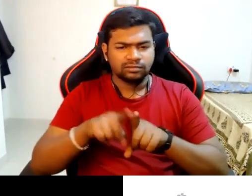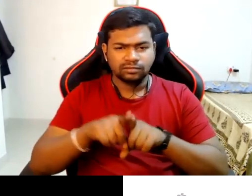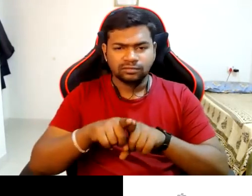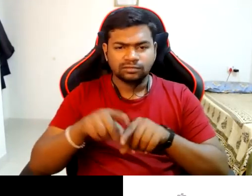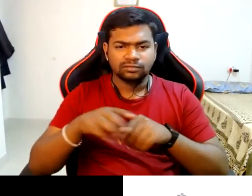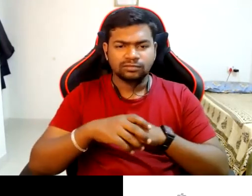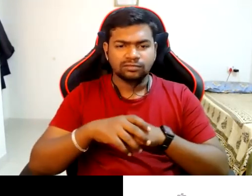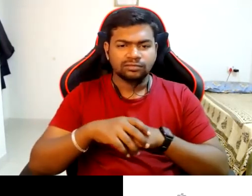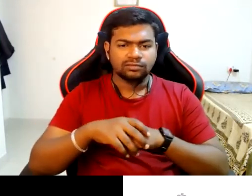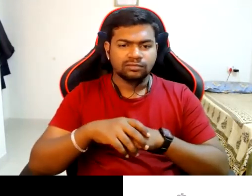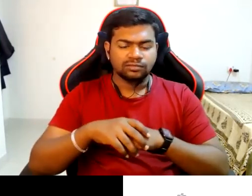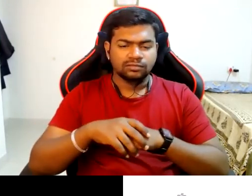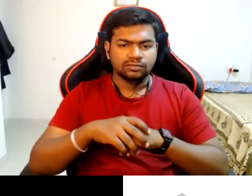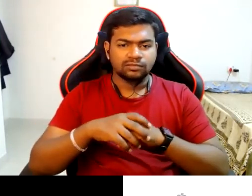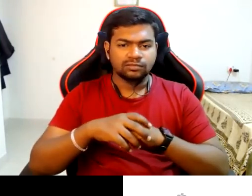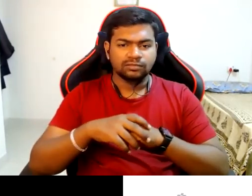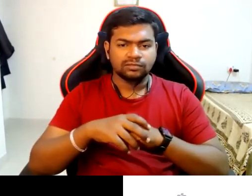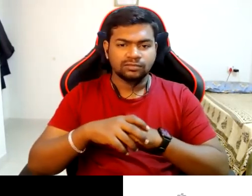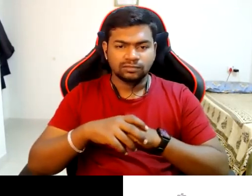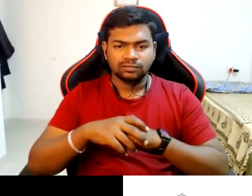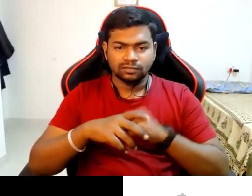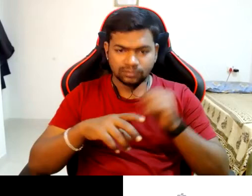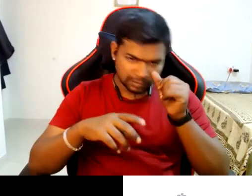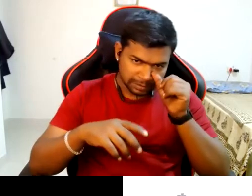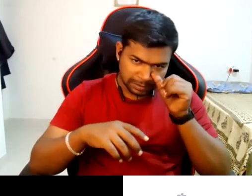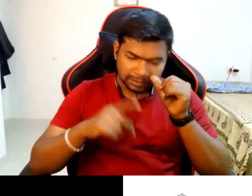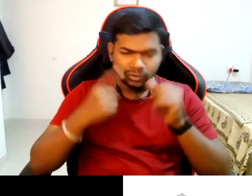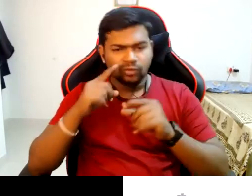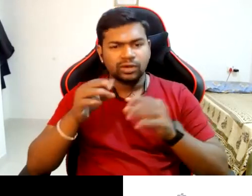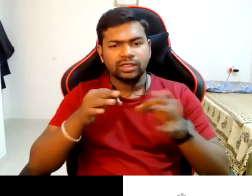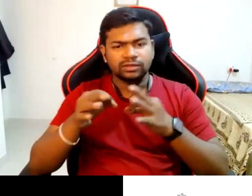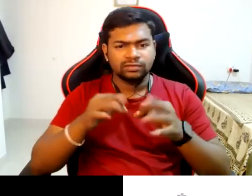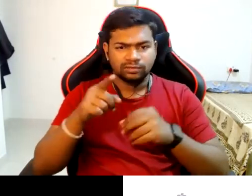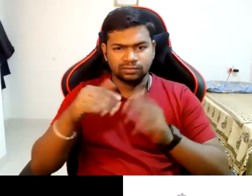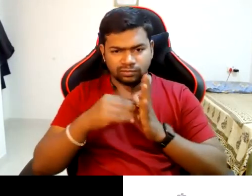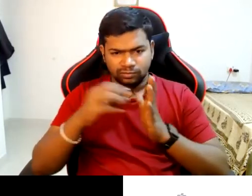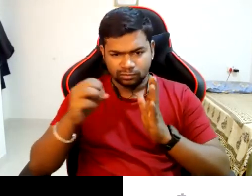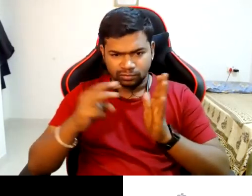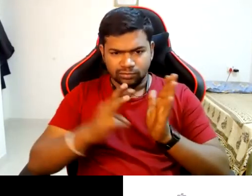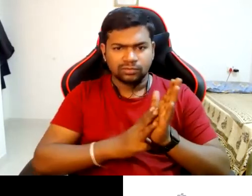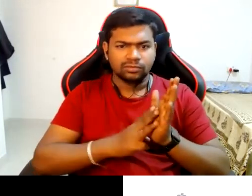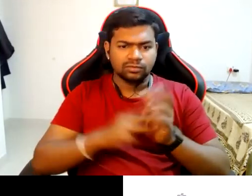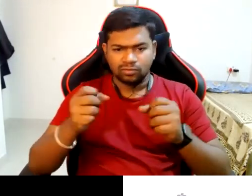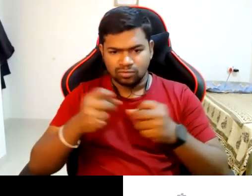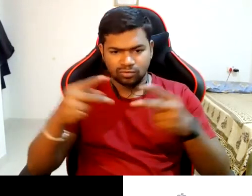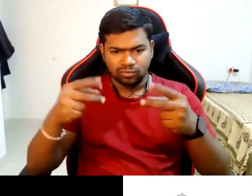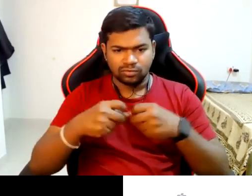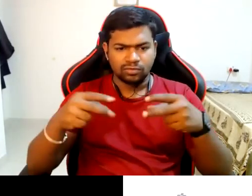That currently that when you are currently for example like this zoom has integrated otter captioning and for a lot of